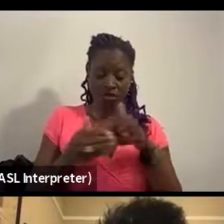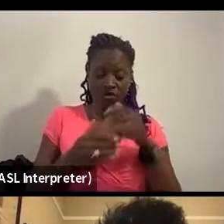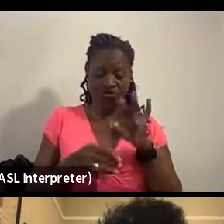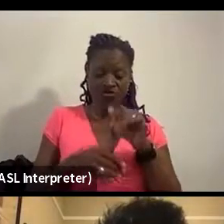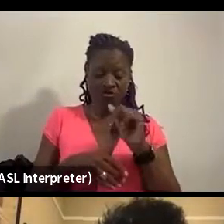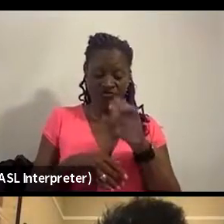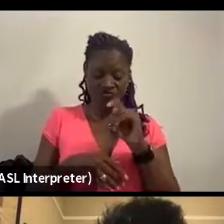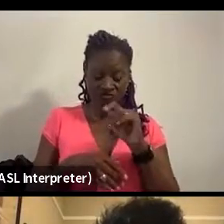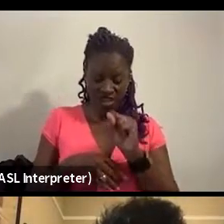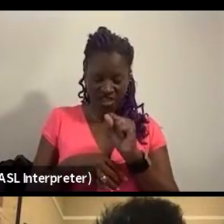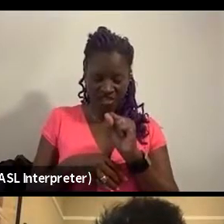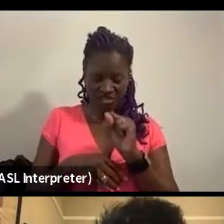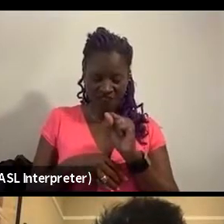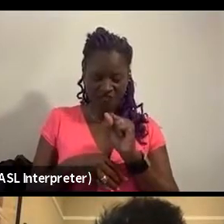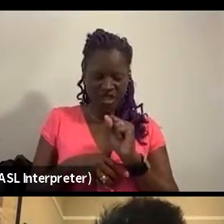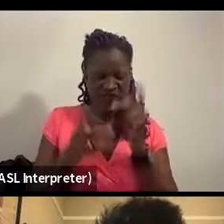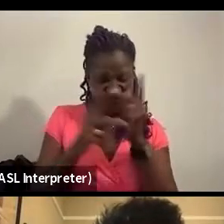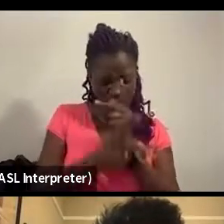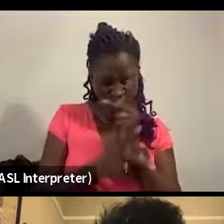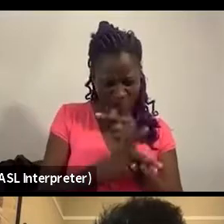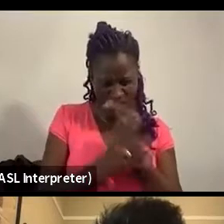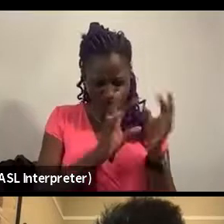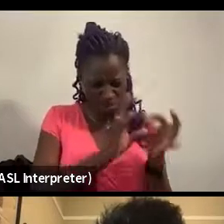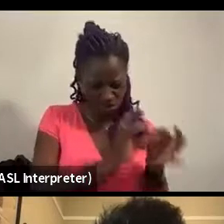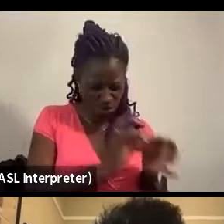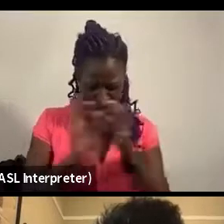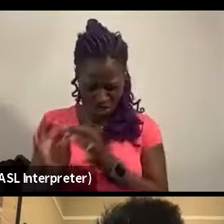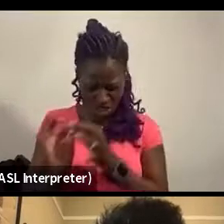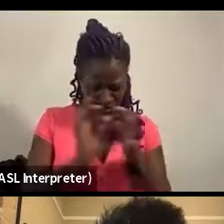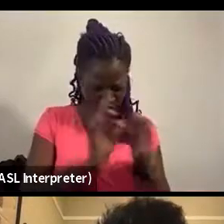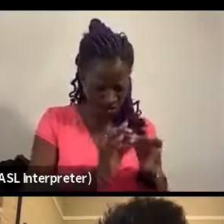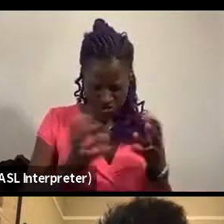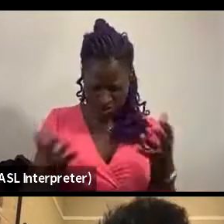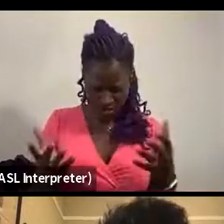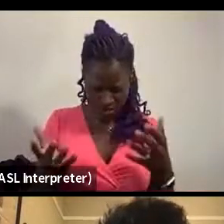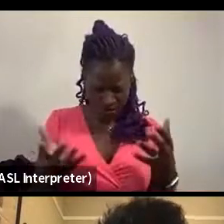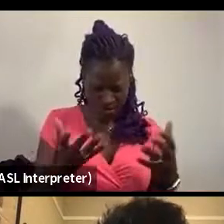association causality, in other words, that can be established between